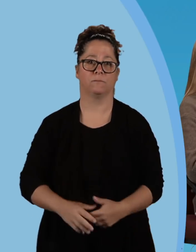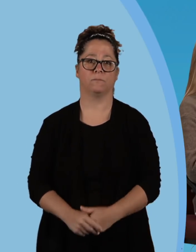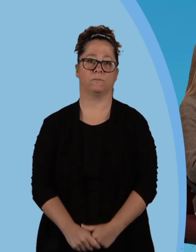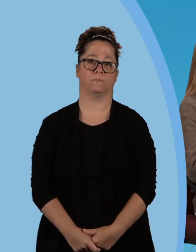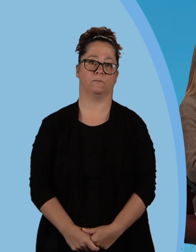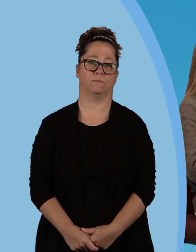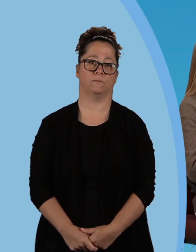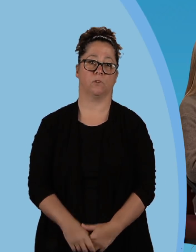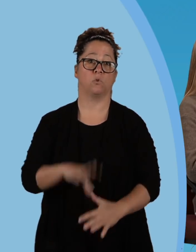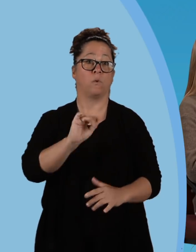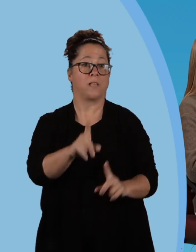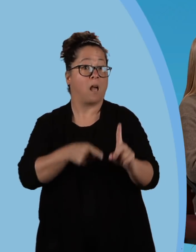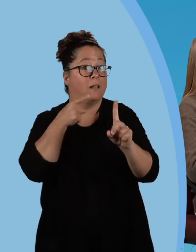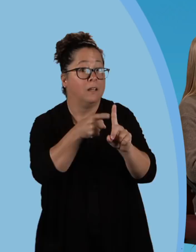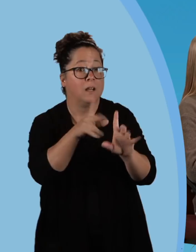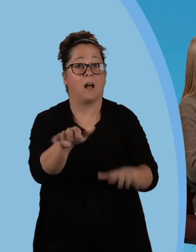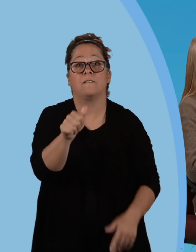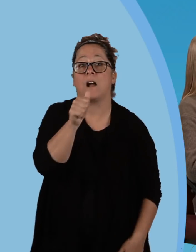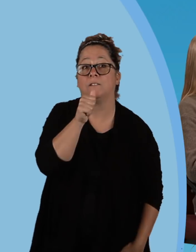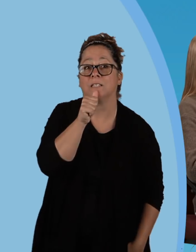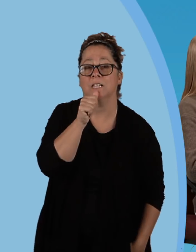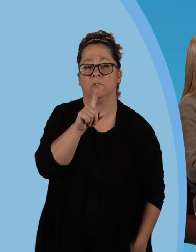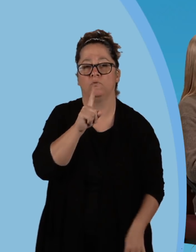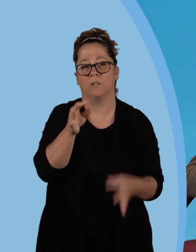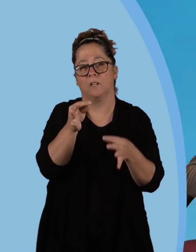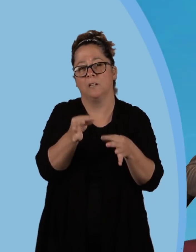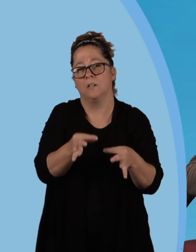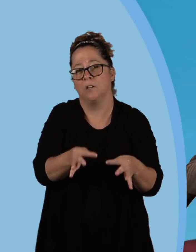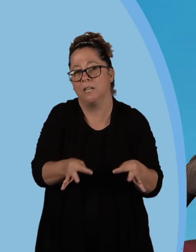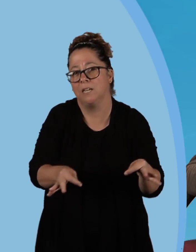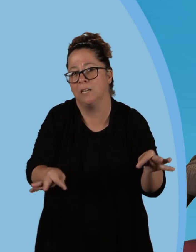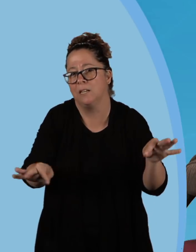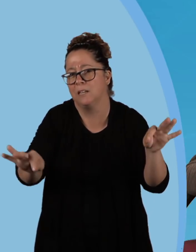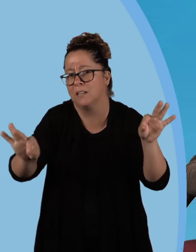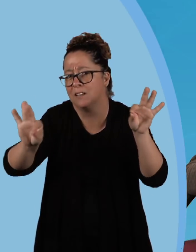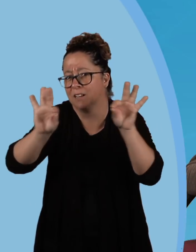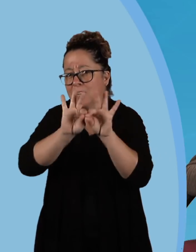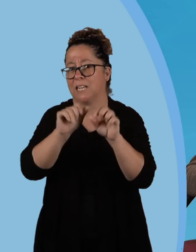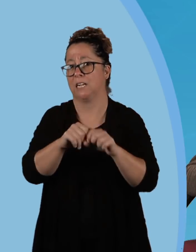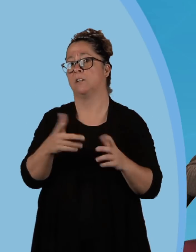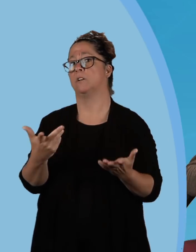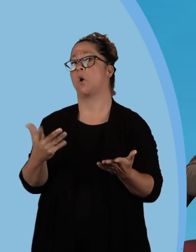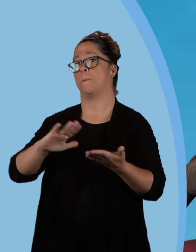of the educational team. It's not an option. And so this notion of confidentiality that's